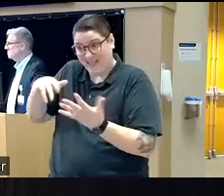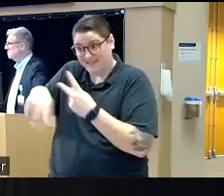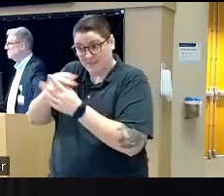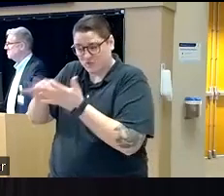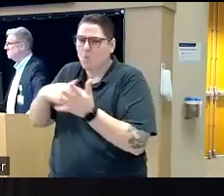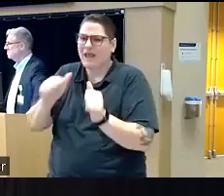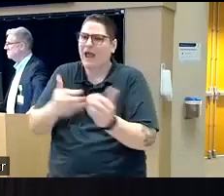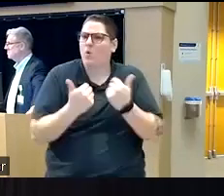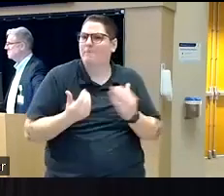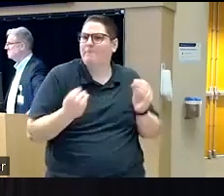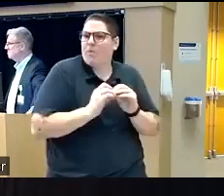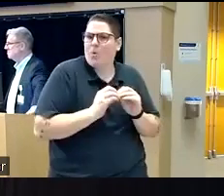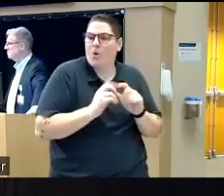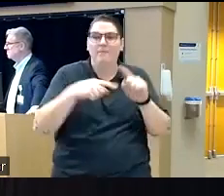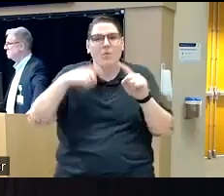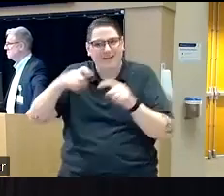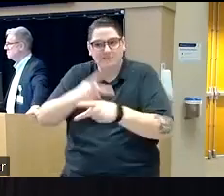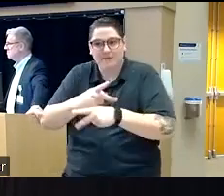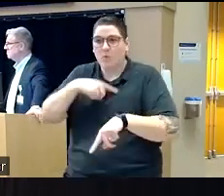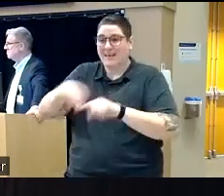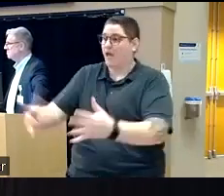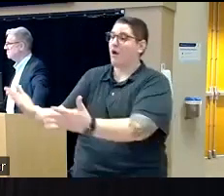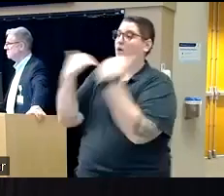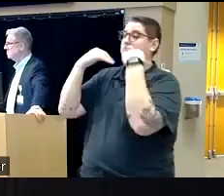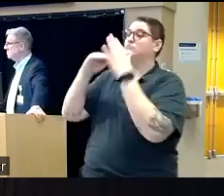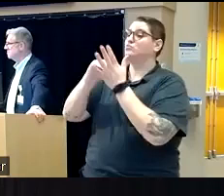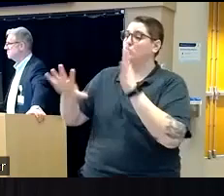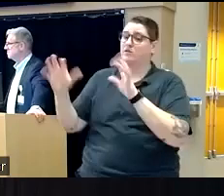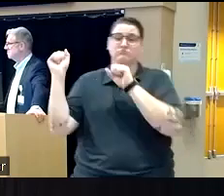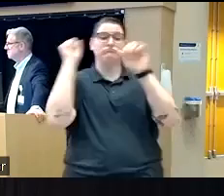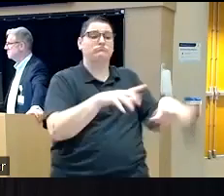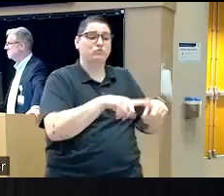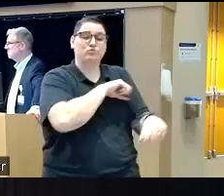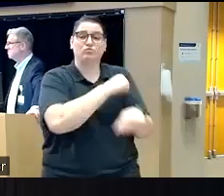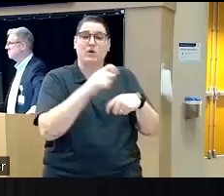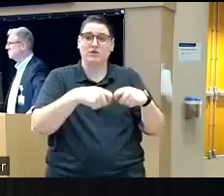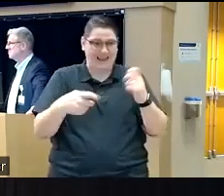the amount of staff that are willing to take on an intern and if the most interns we've had at strong